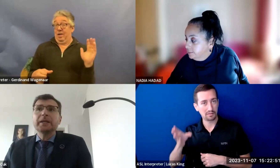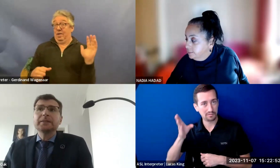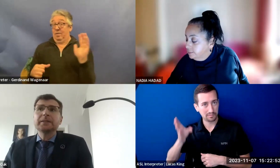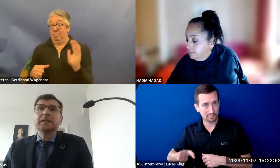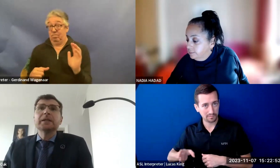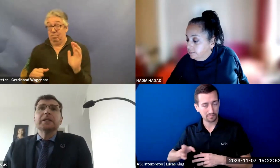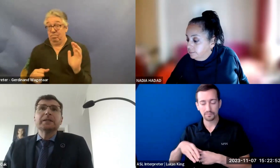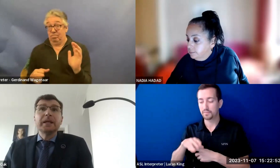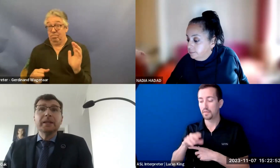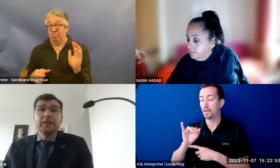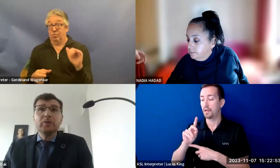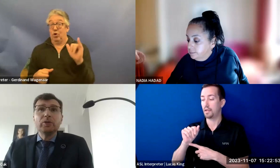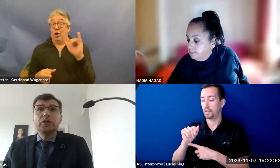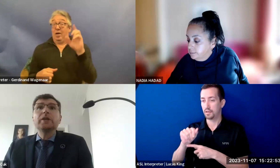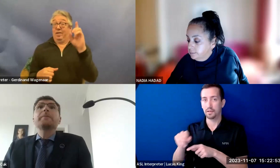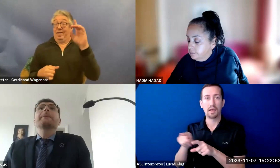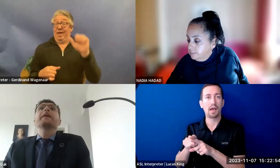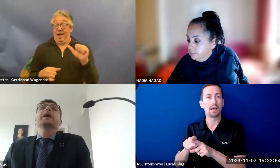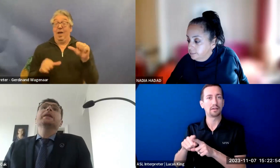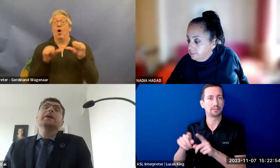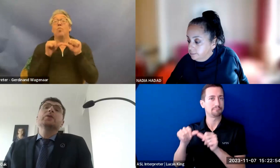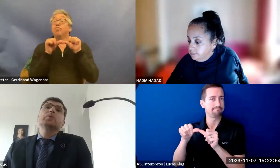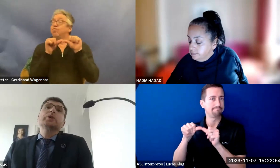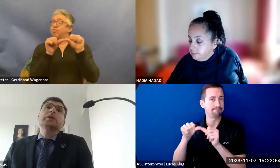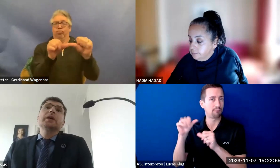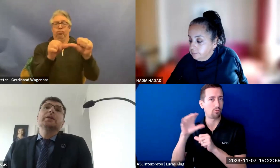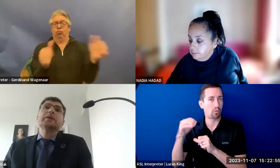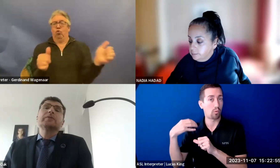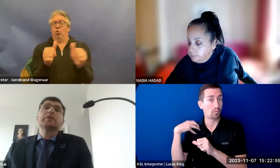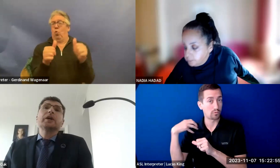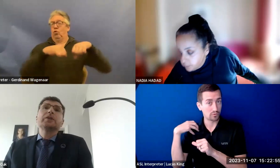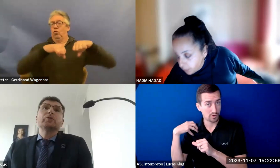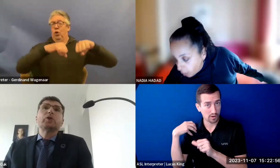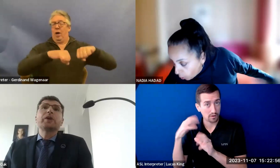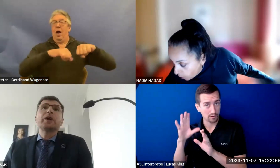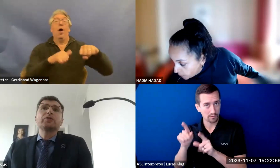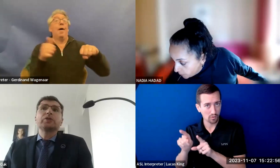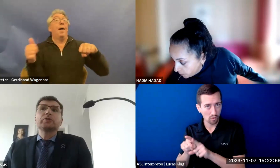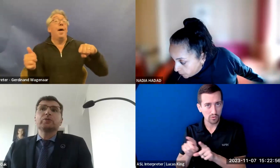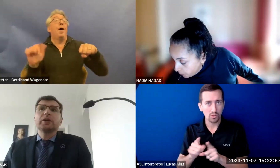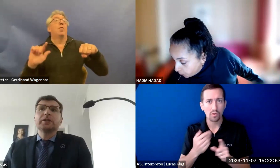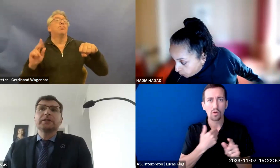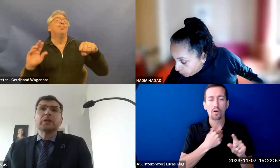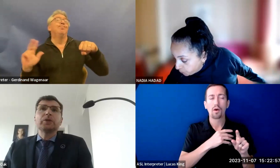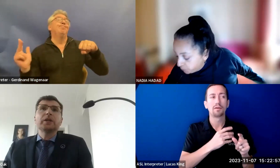as standing co-chair, and we have a variety of countries on the other side.